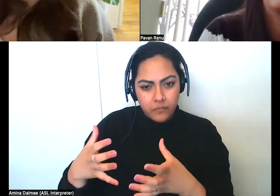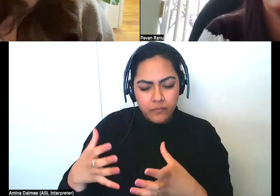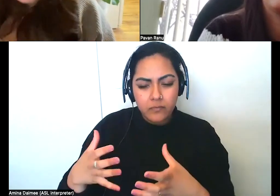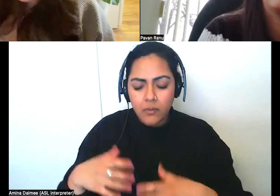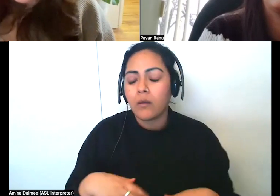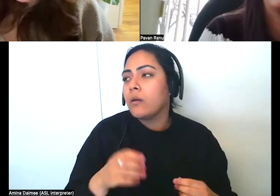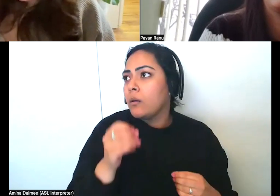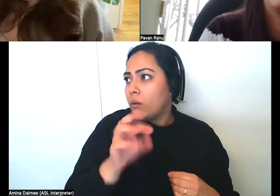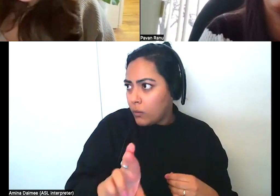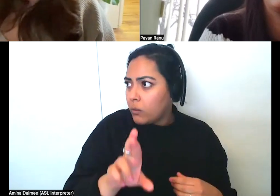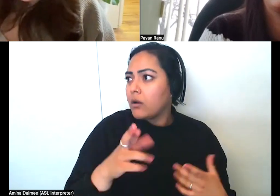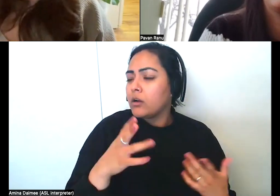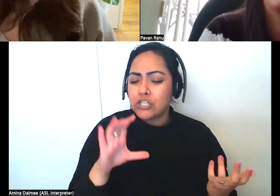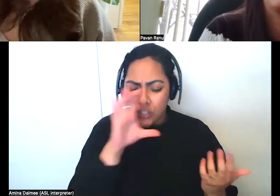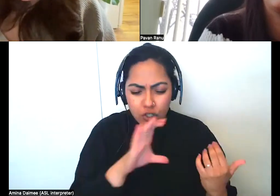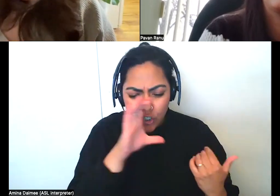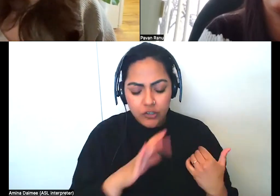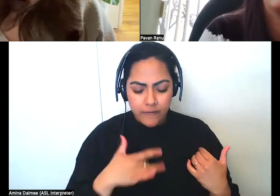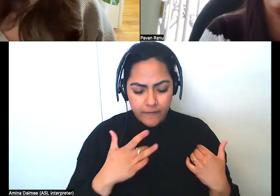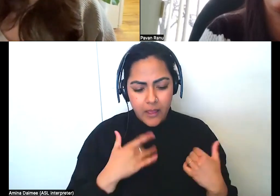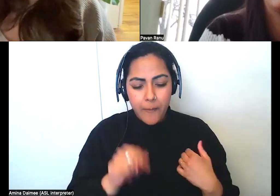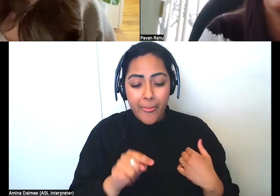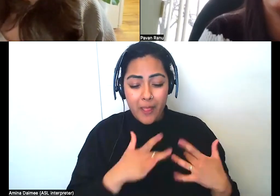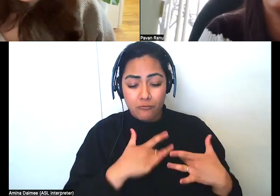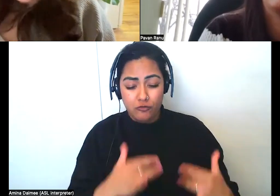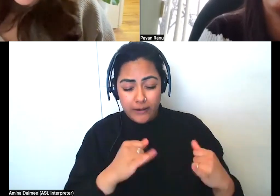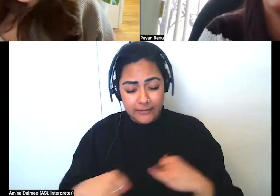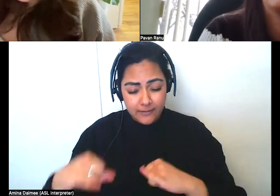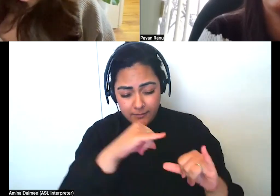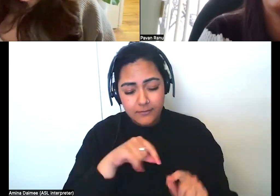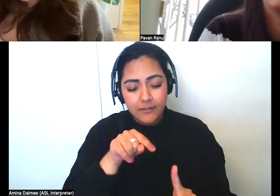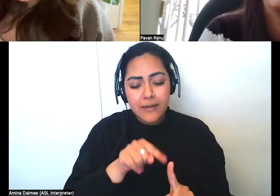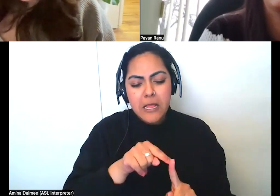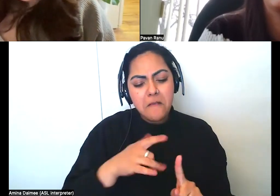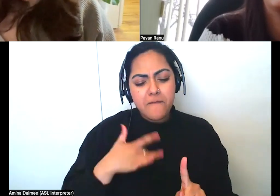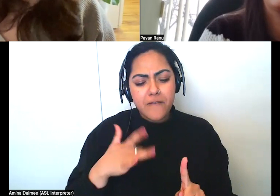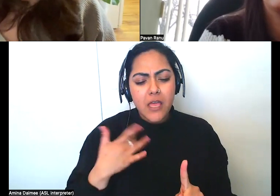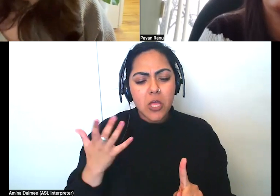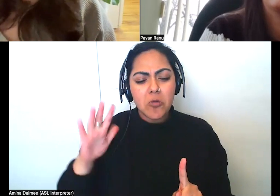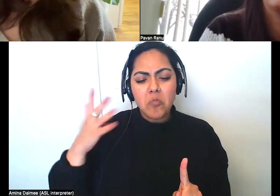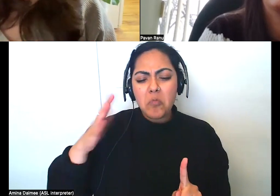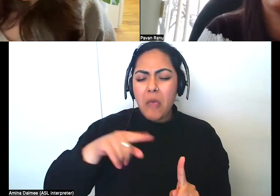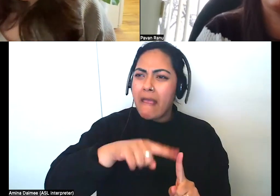are sort of emblematic of that trend, and then look at what categories those books use. That can